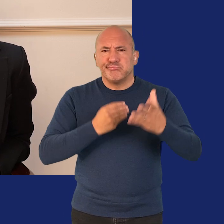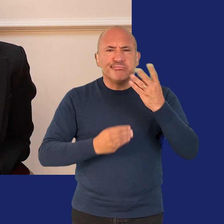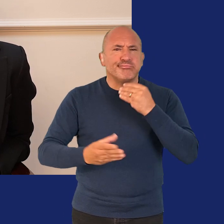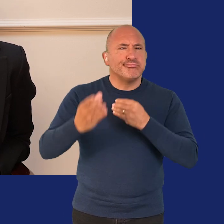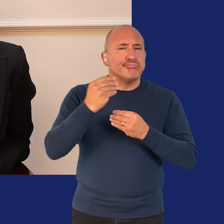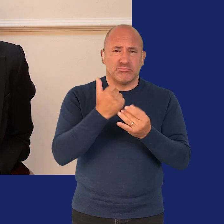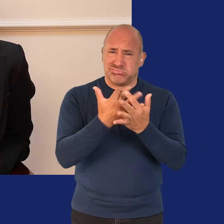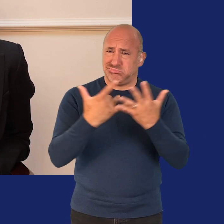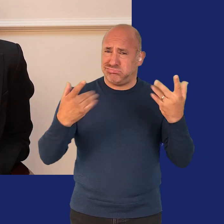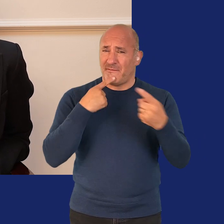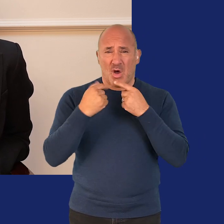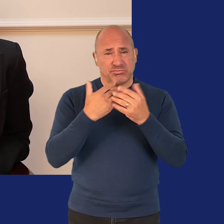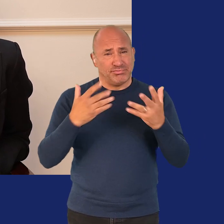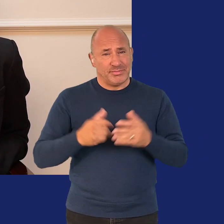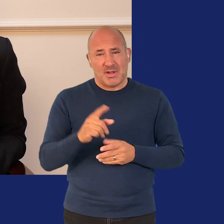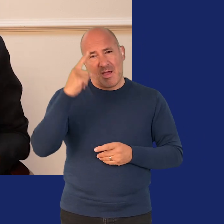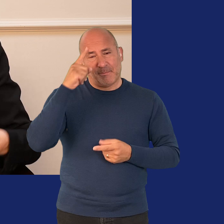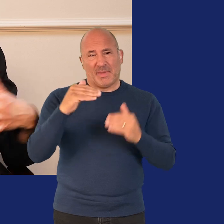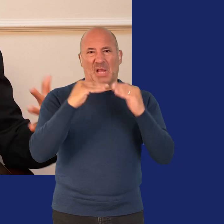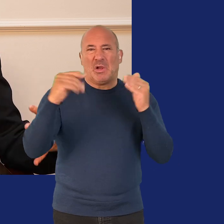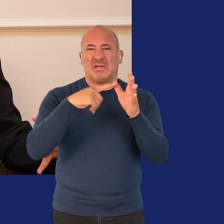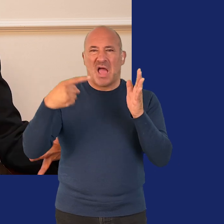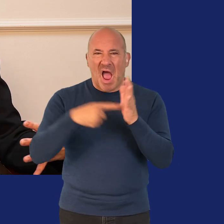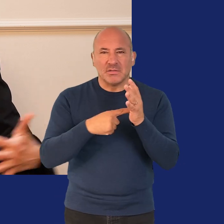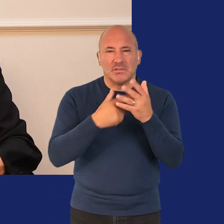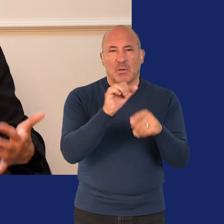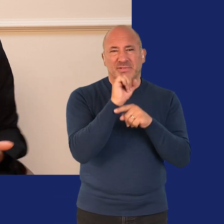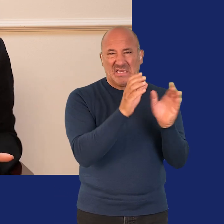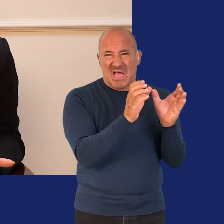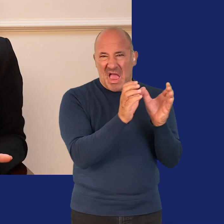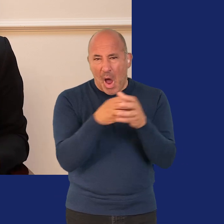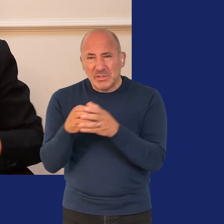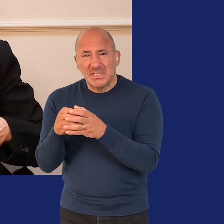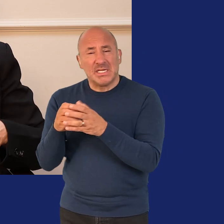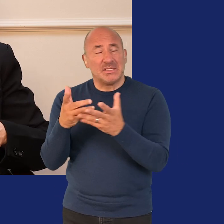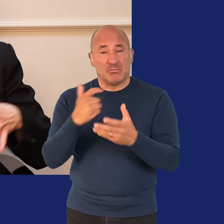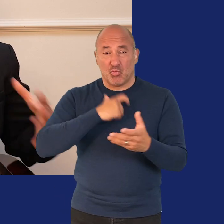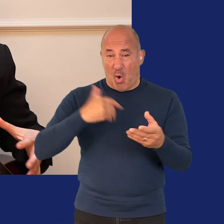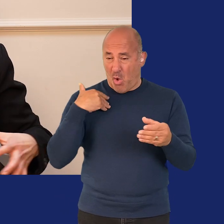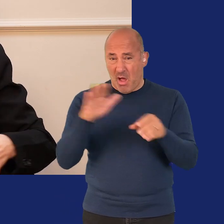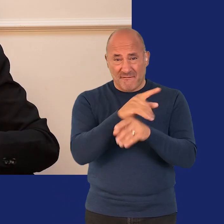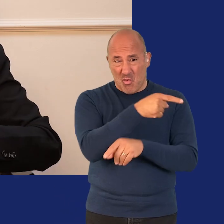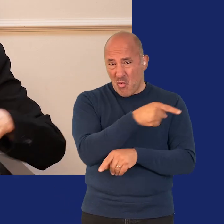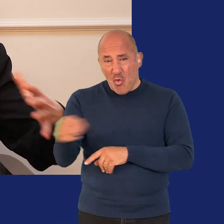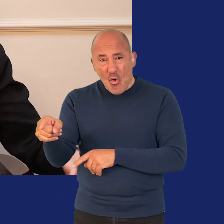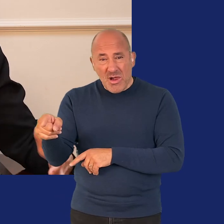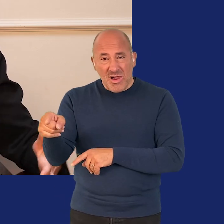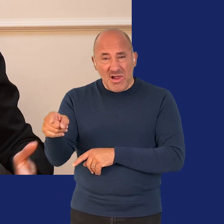There's a lot in this space, and if I think about all the protected characteristics in the Equalities Act and my role covers all of that across, you